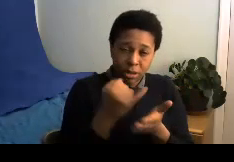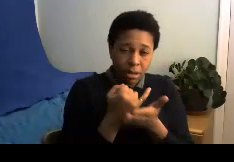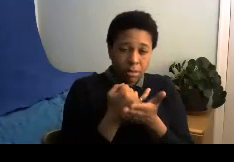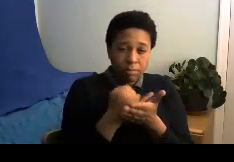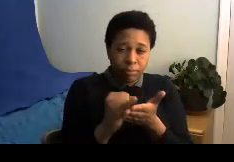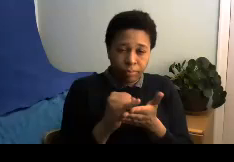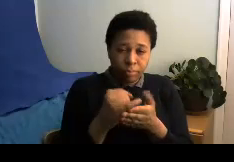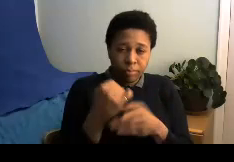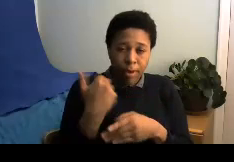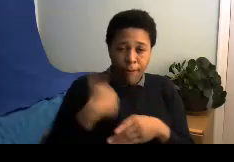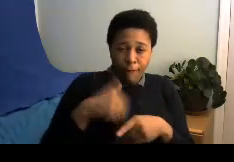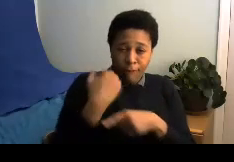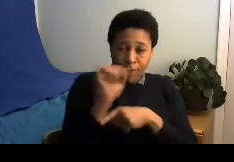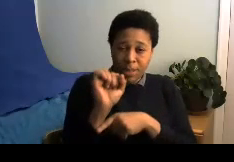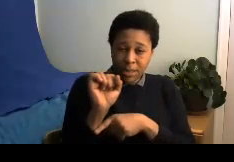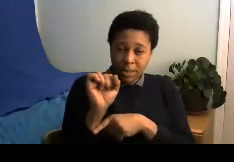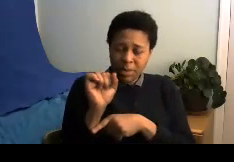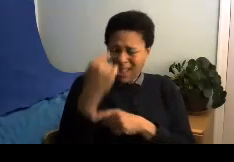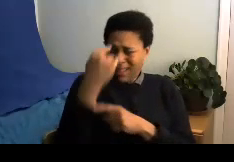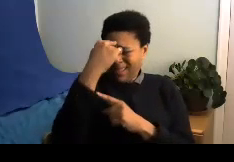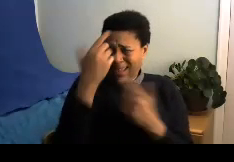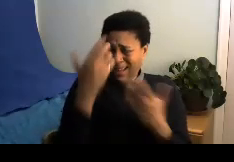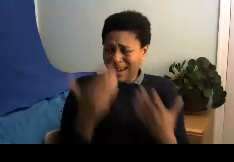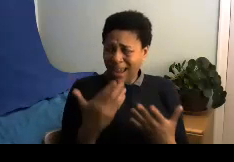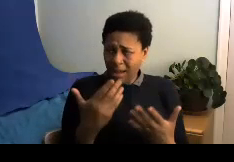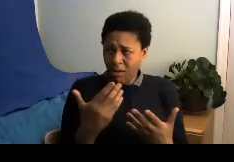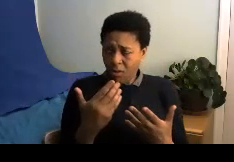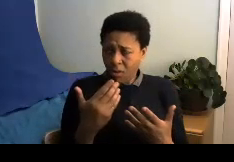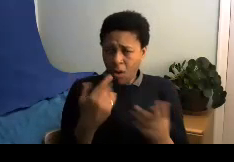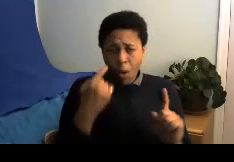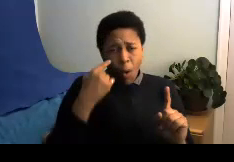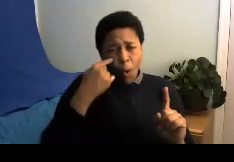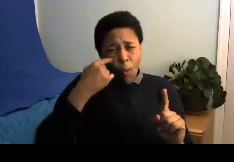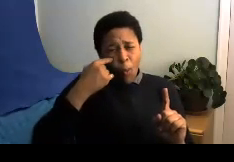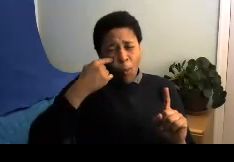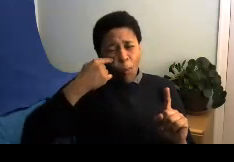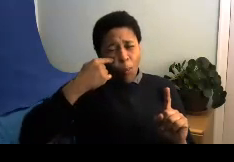sort of look at it now and I kind of thing actually, as a Witness, I think we have more in common in terms of my political